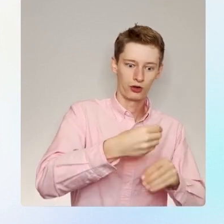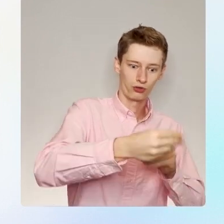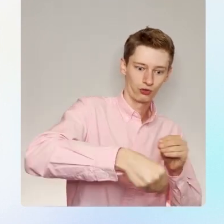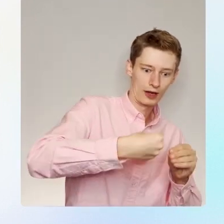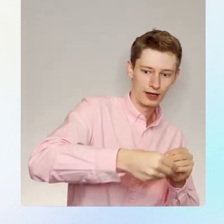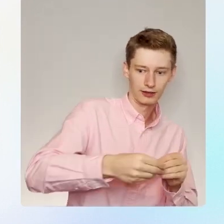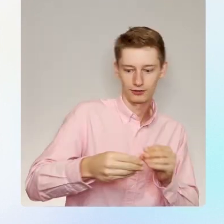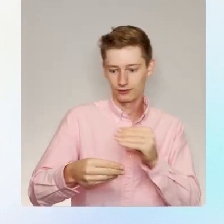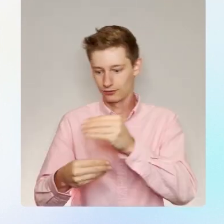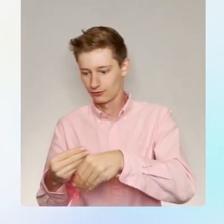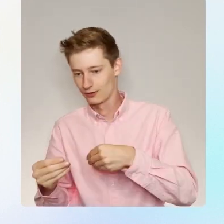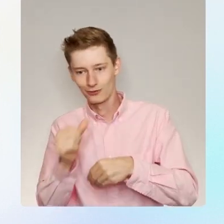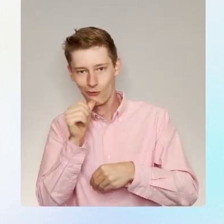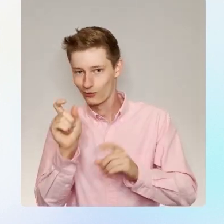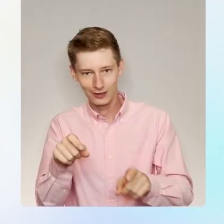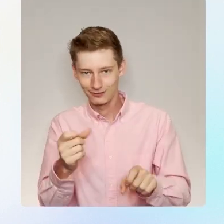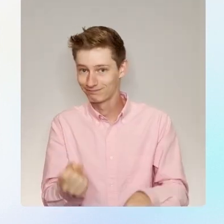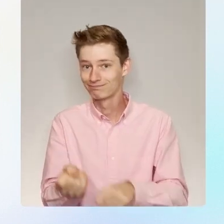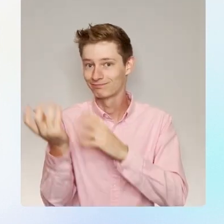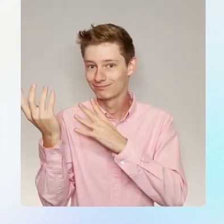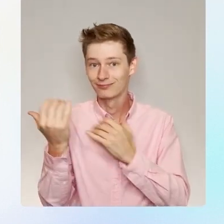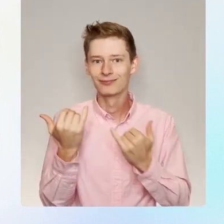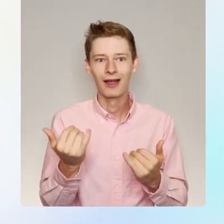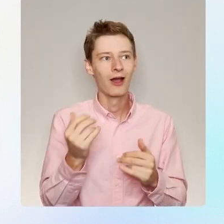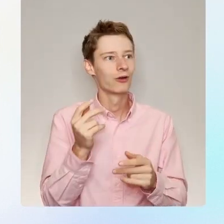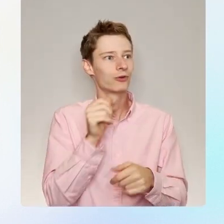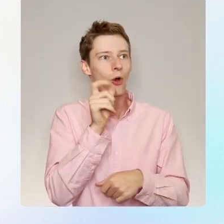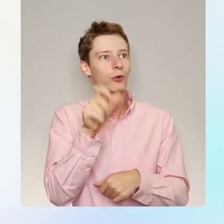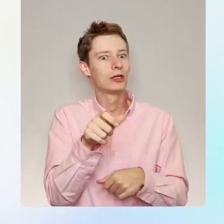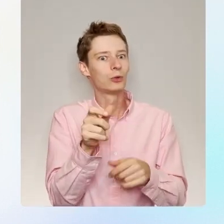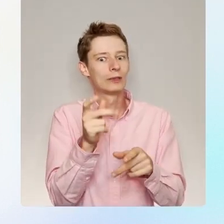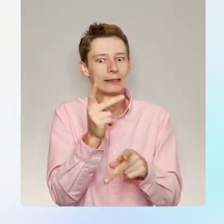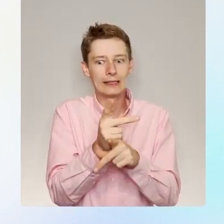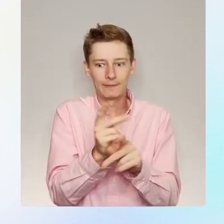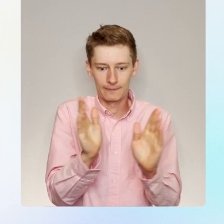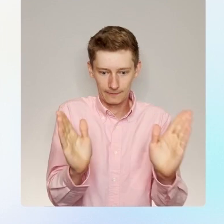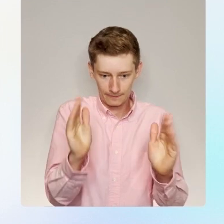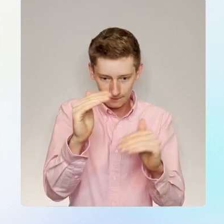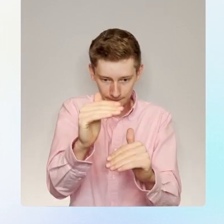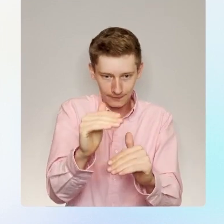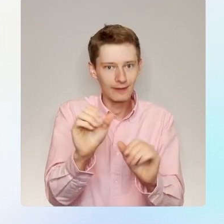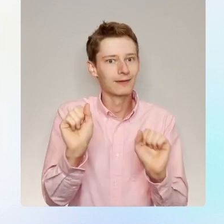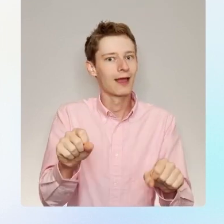and not needing to keep the controllers inside the area the headset can see is a major improvement.